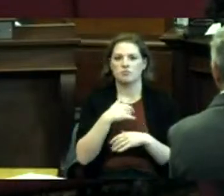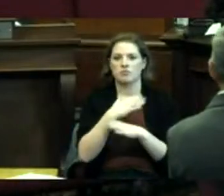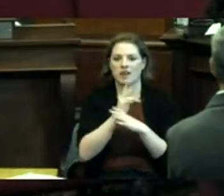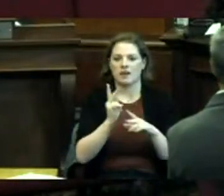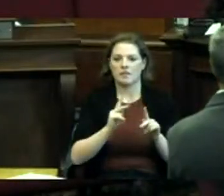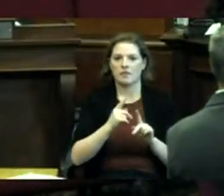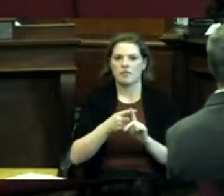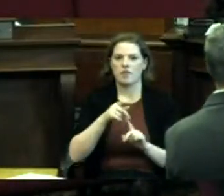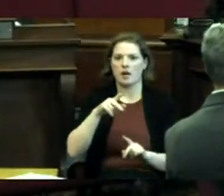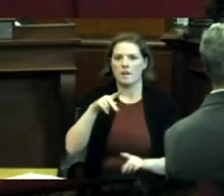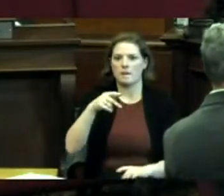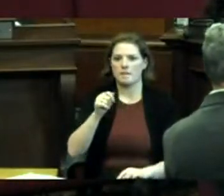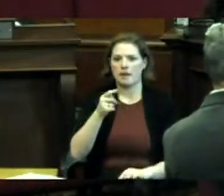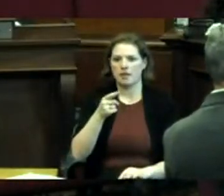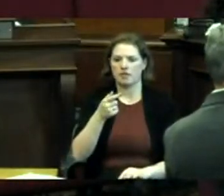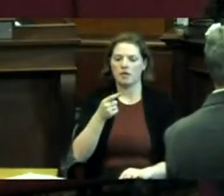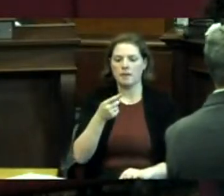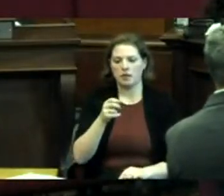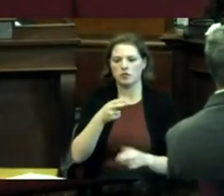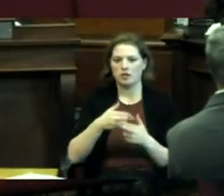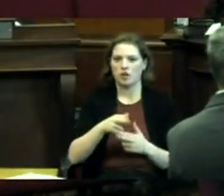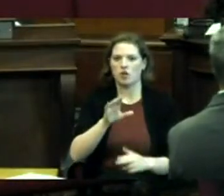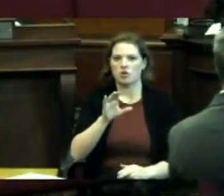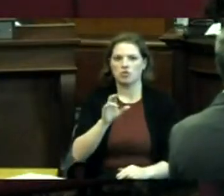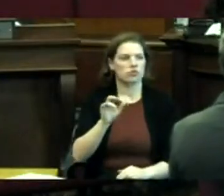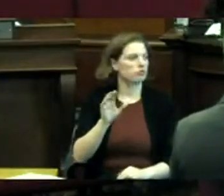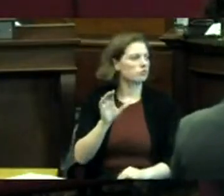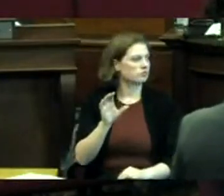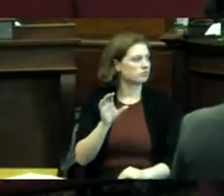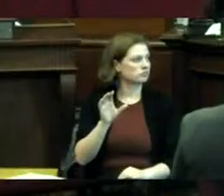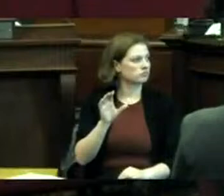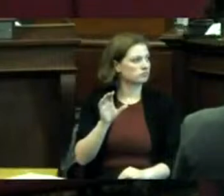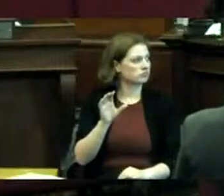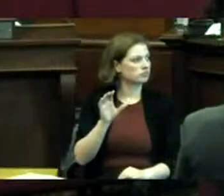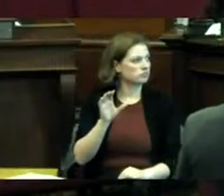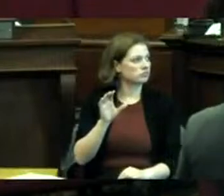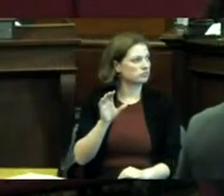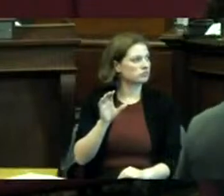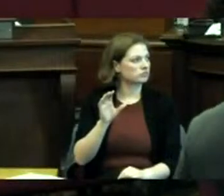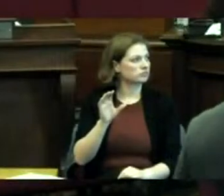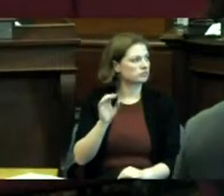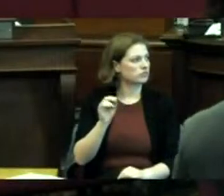adopted in order to protect people from a pathogen called